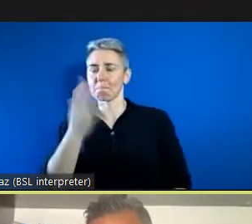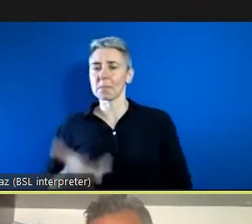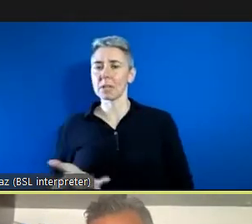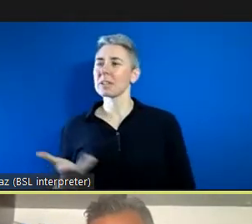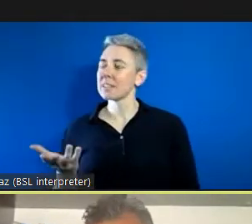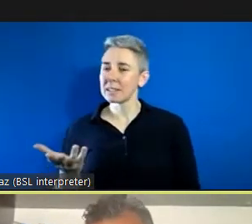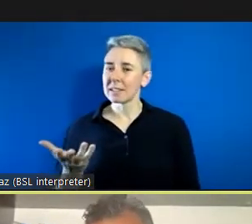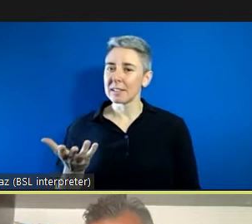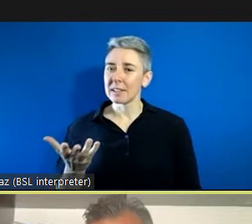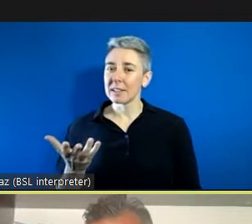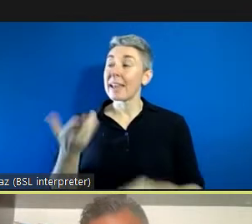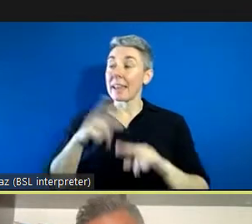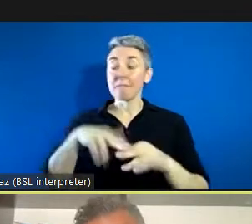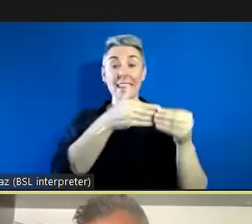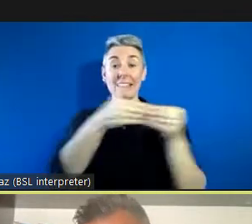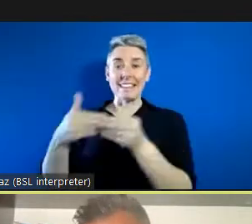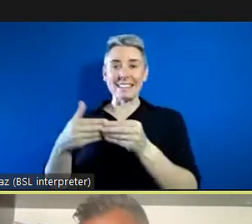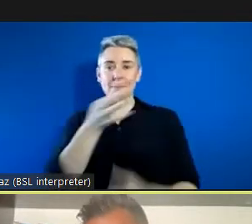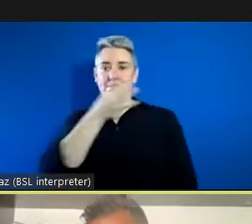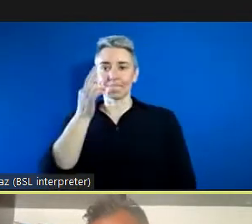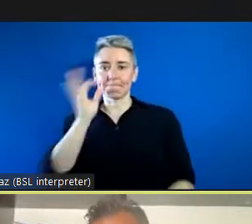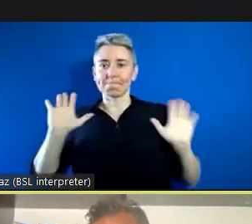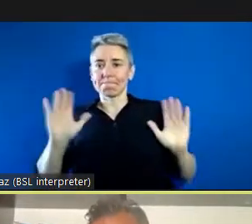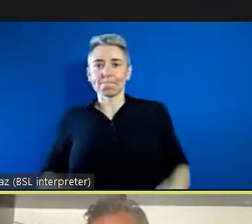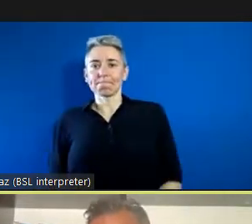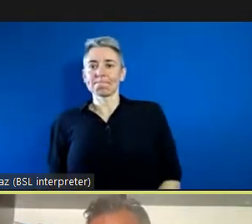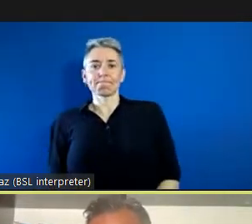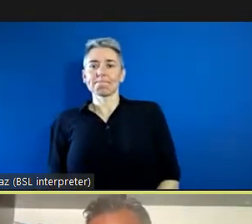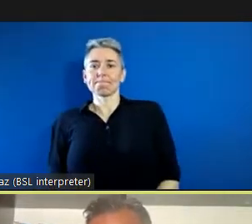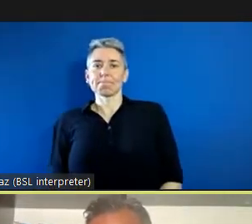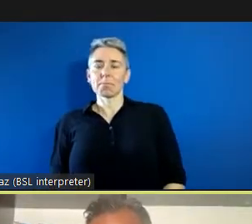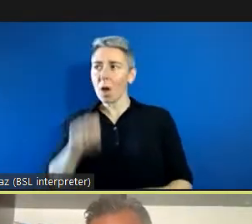it has a huge impact. When anybody does this has an impact. But we aren't going to get to